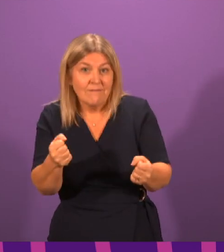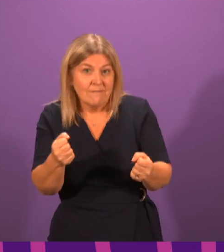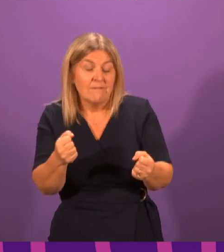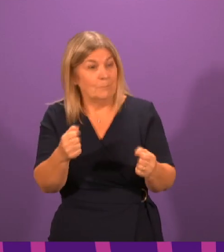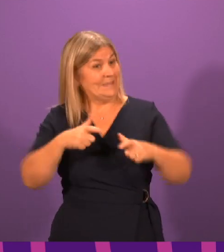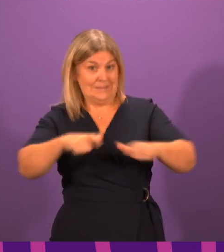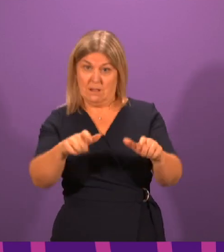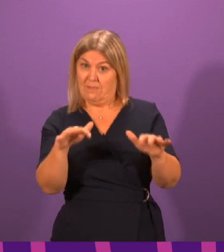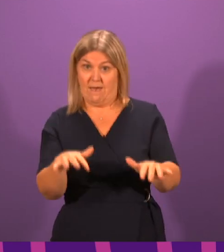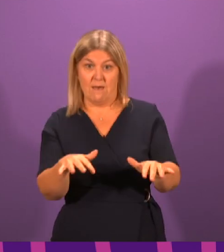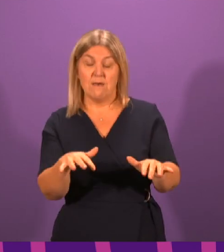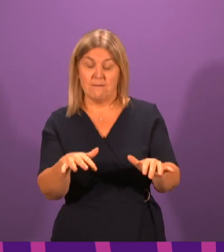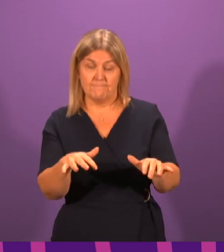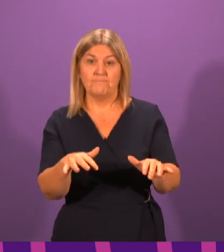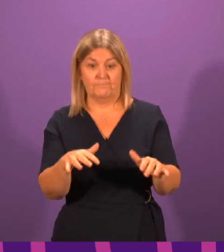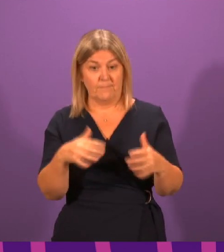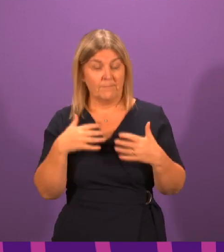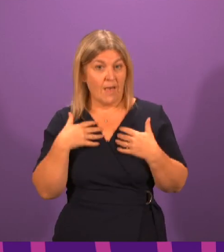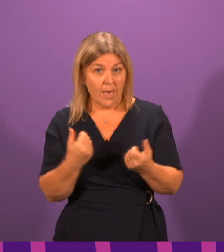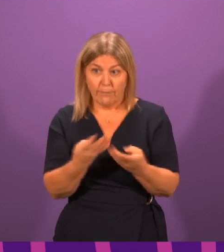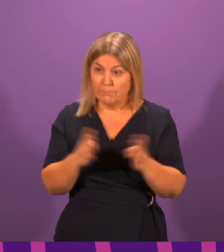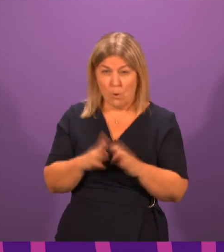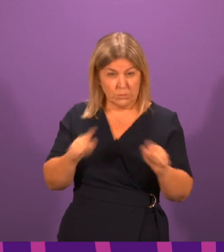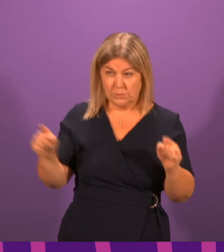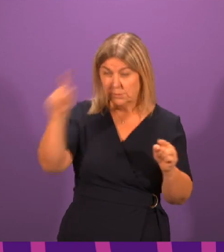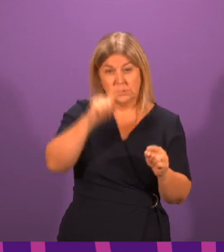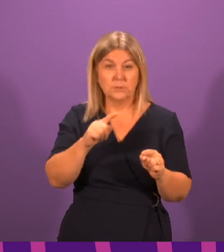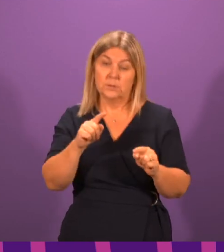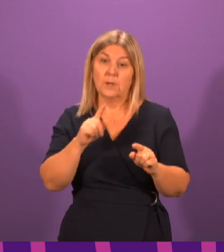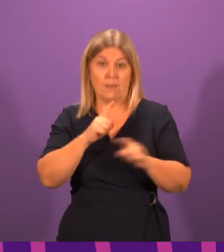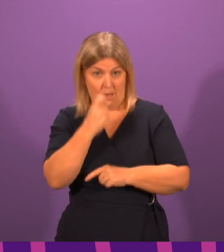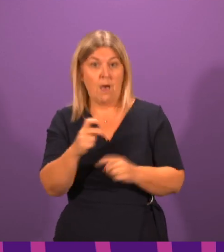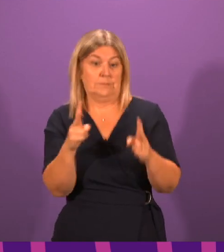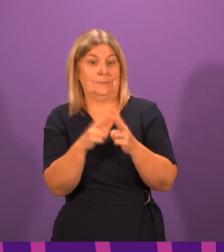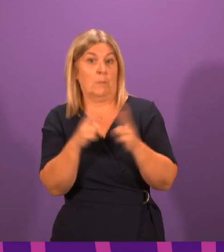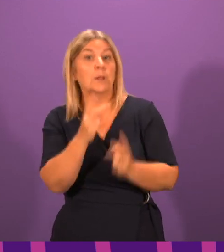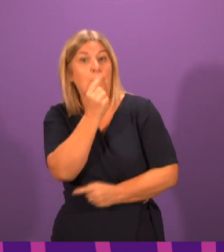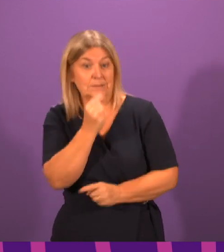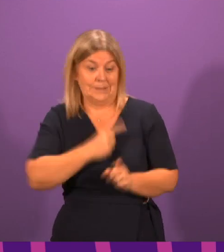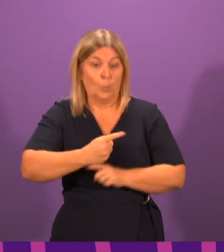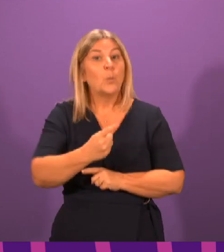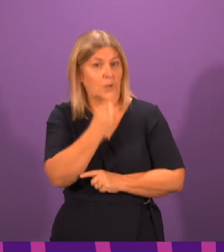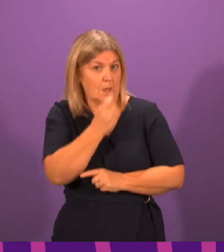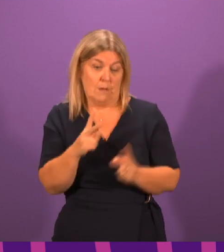remains. Our health boards retain the ability to double ICU capacity within one week, treble it